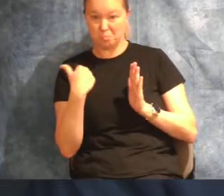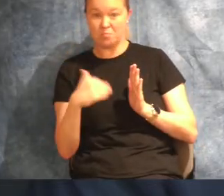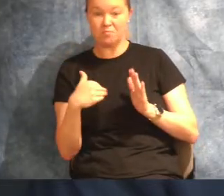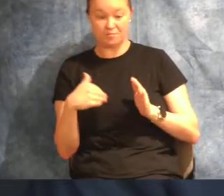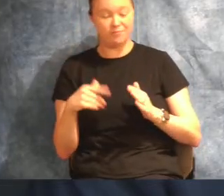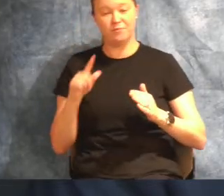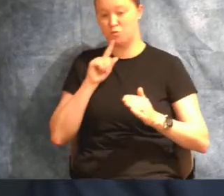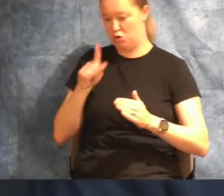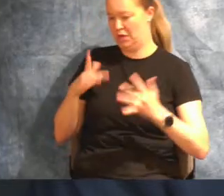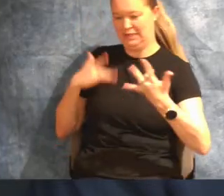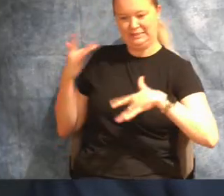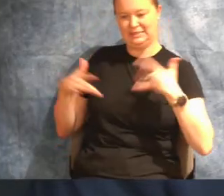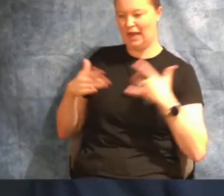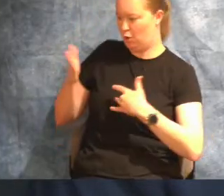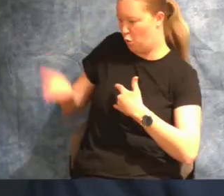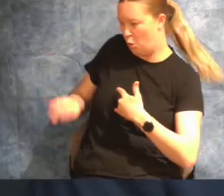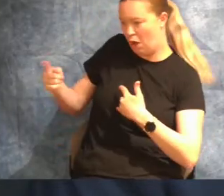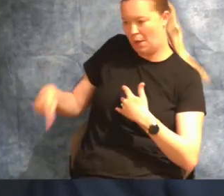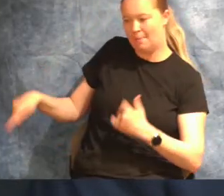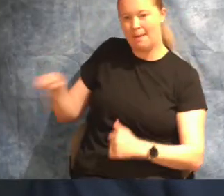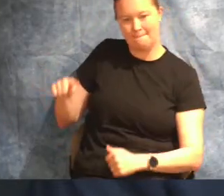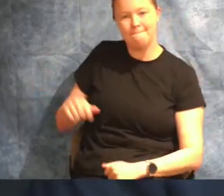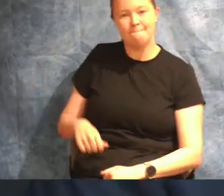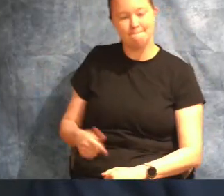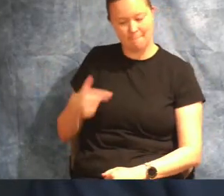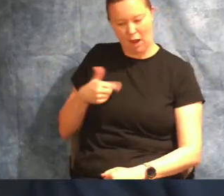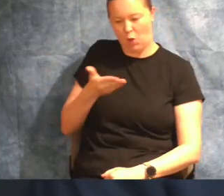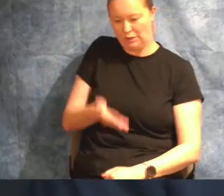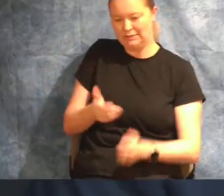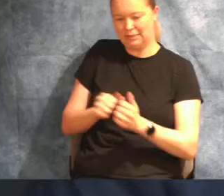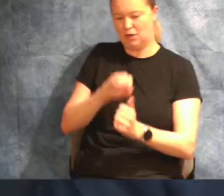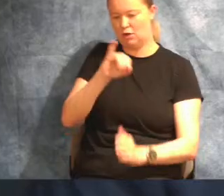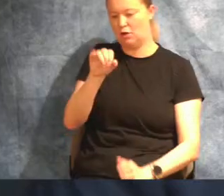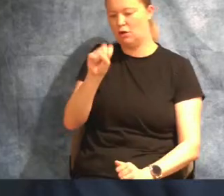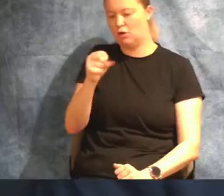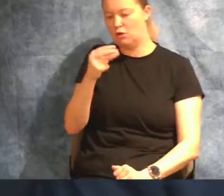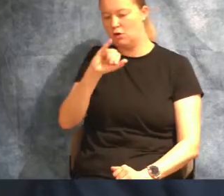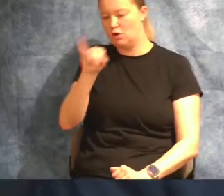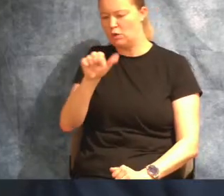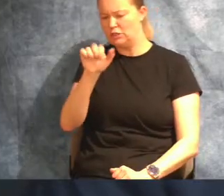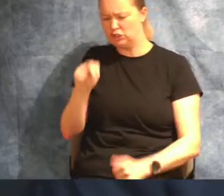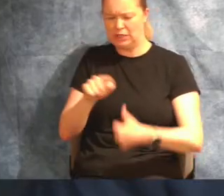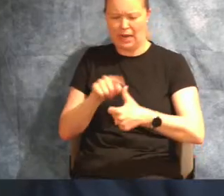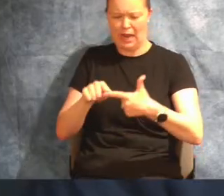very excited to welcome them. I was there along with Jan Michelle Lemon Kernney to talk about all